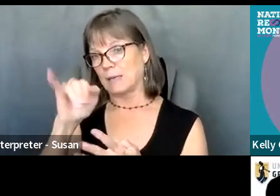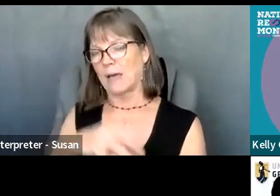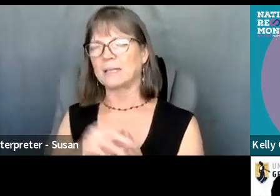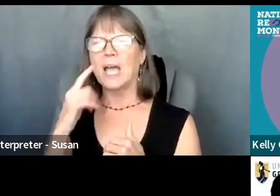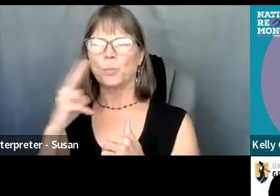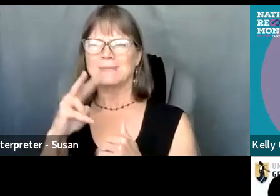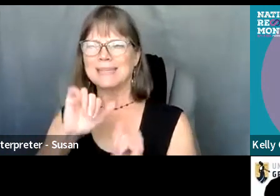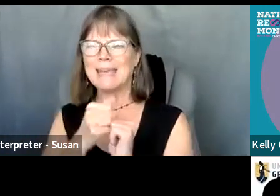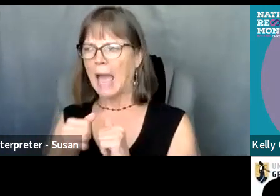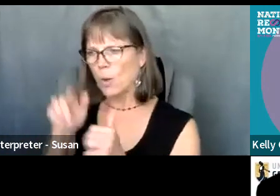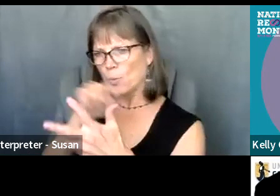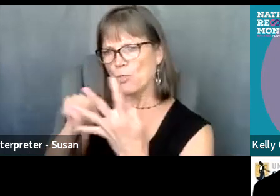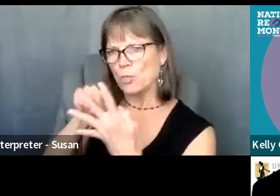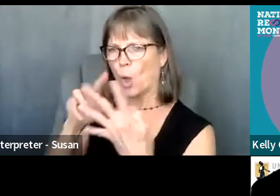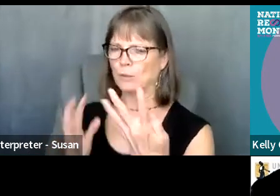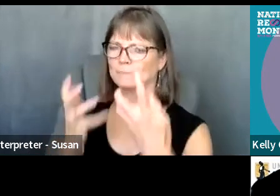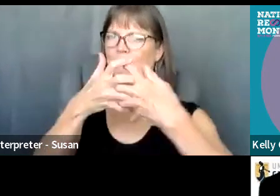Kelly Crosbie (she/her): priorities next slide.